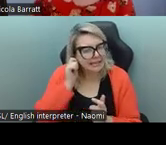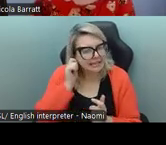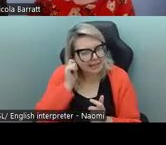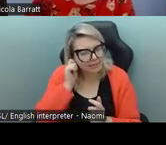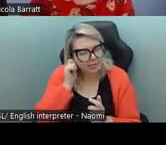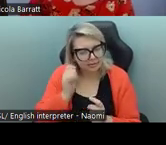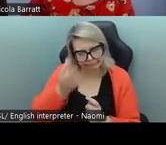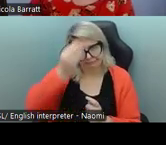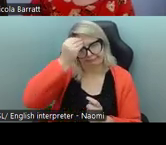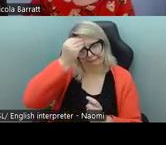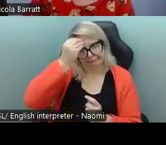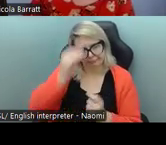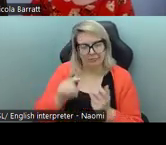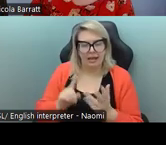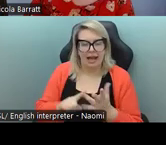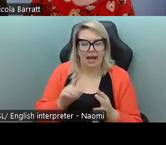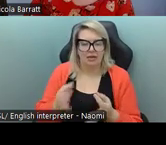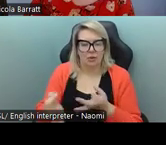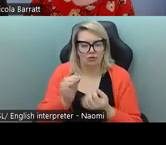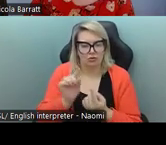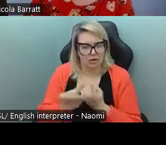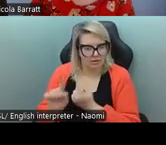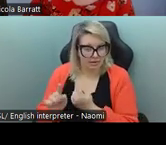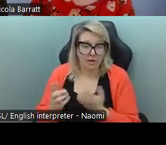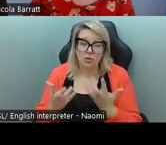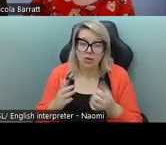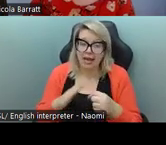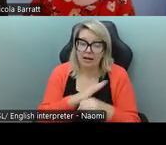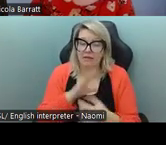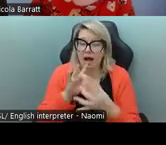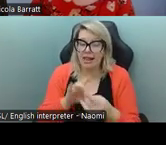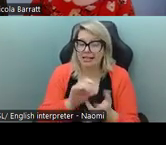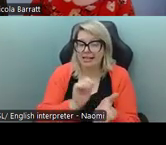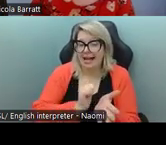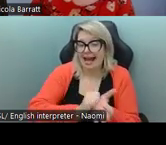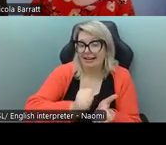Now, we're not going to be looking at LinkedIn advertising today. If it's something that you're interested in,